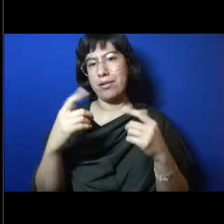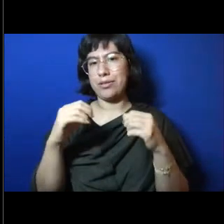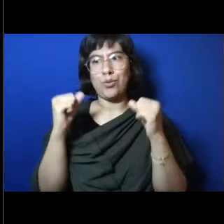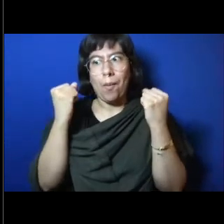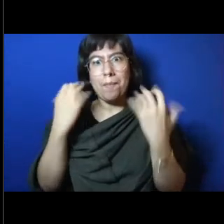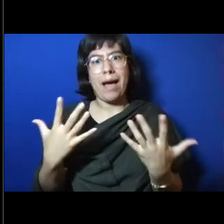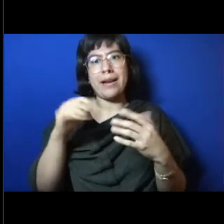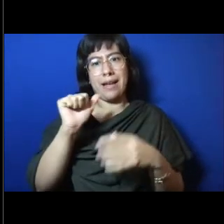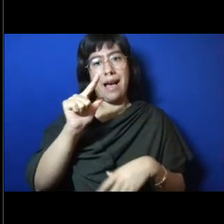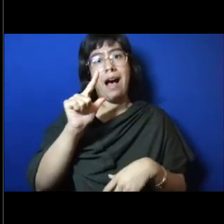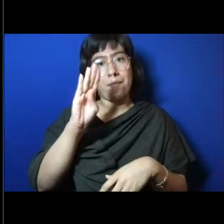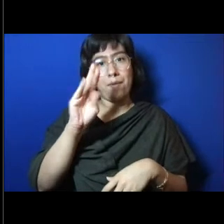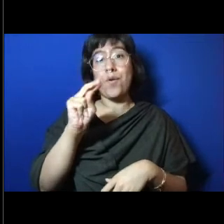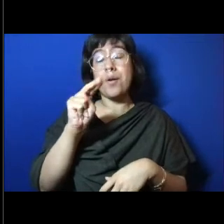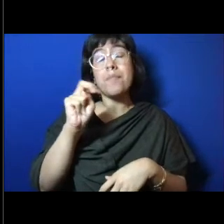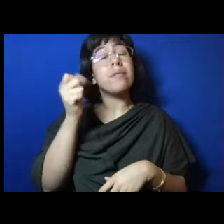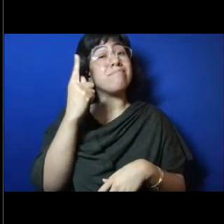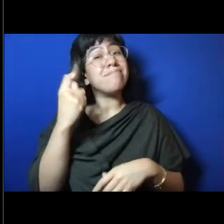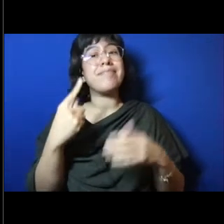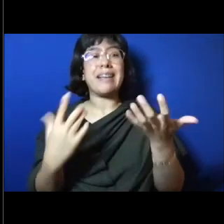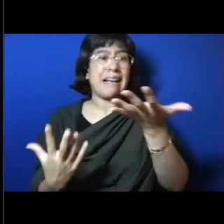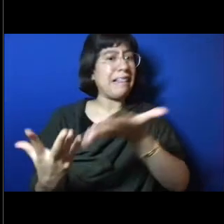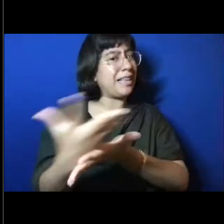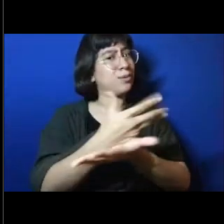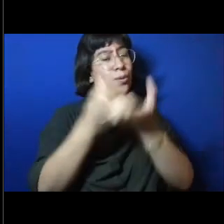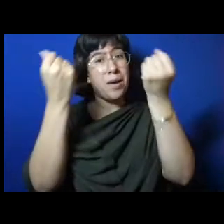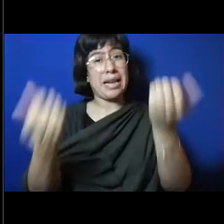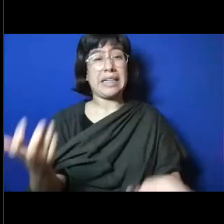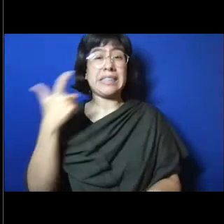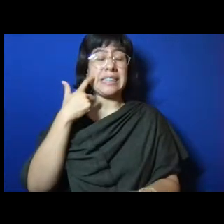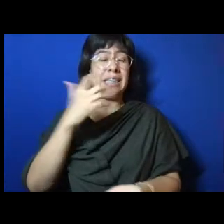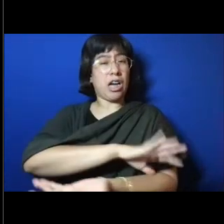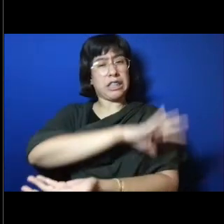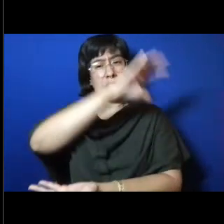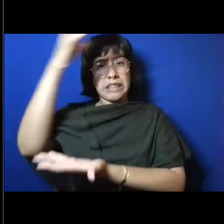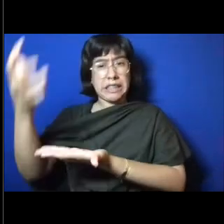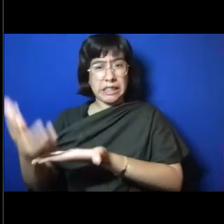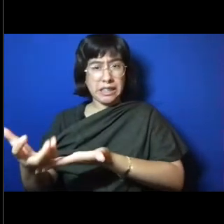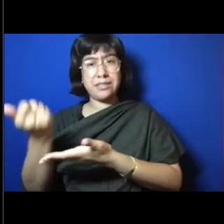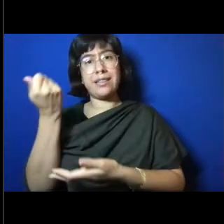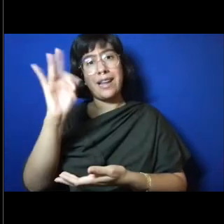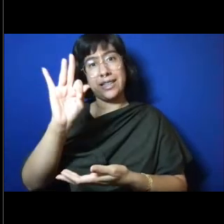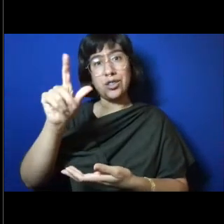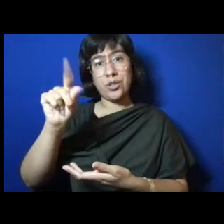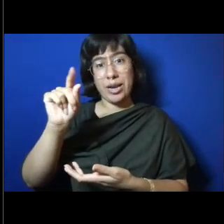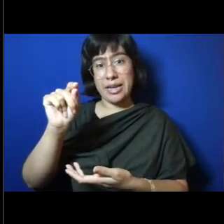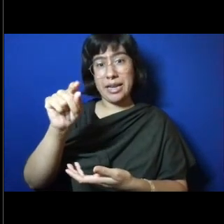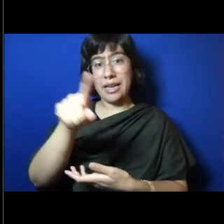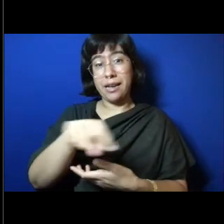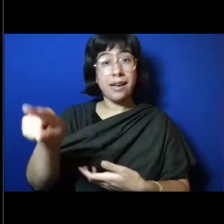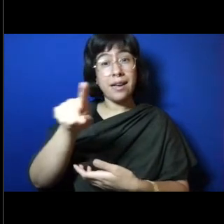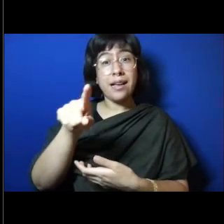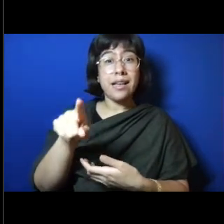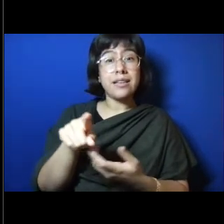But they did a really good job at doing it because this photo here taken about 1920 this is really only a year or two of collection.